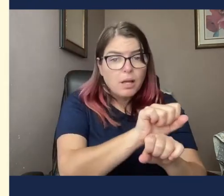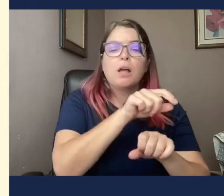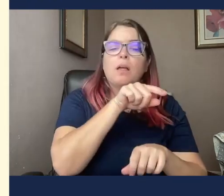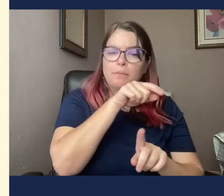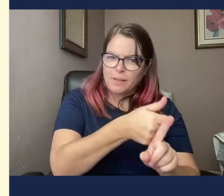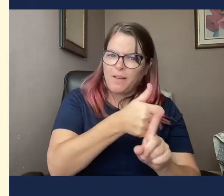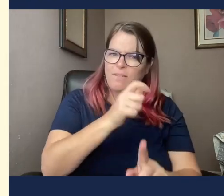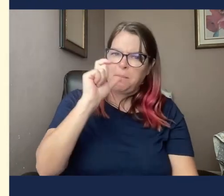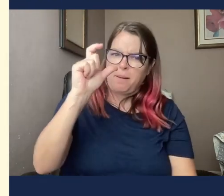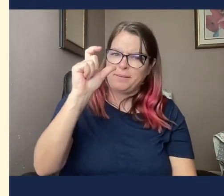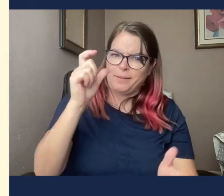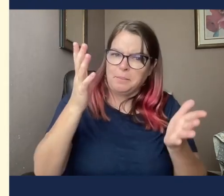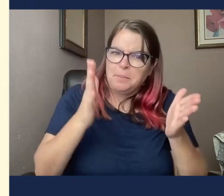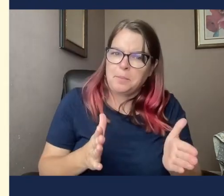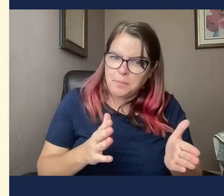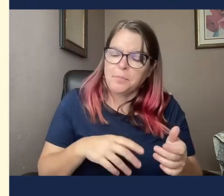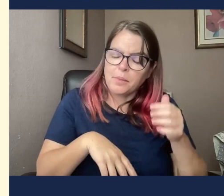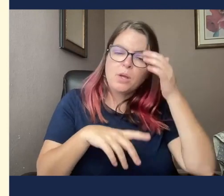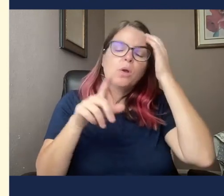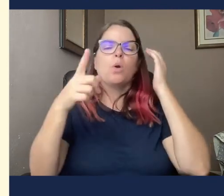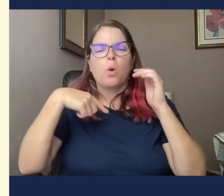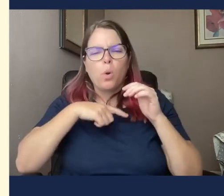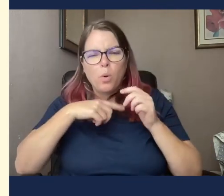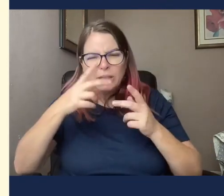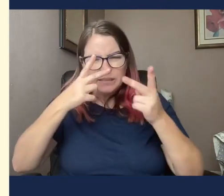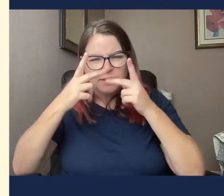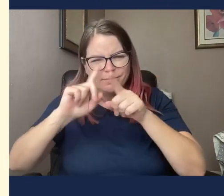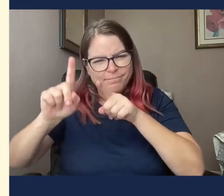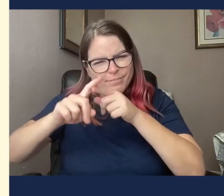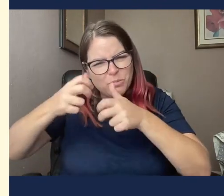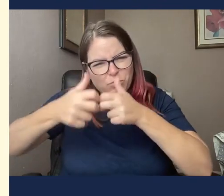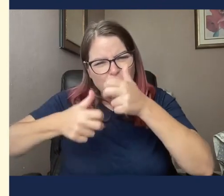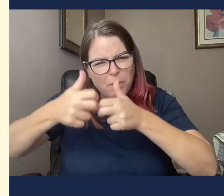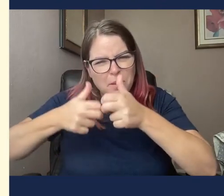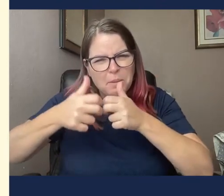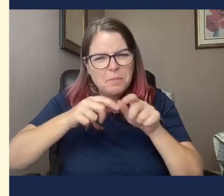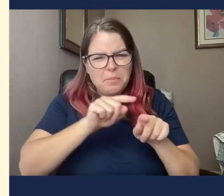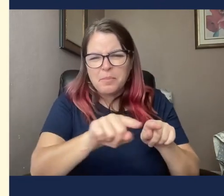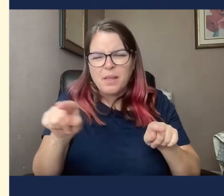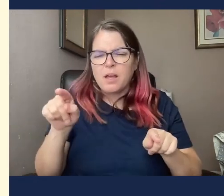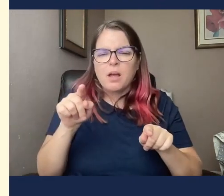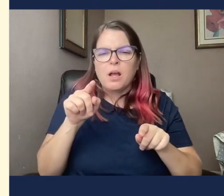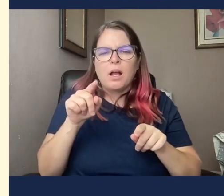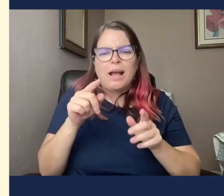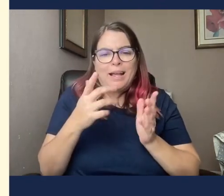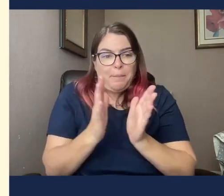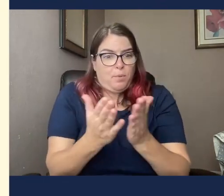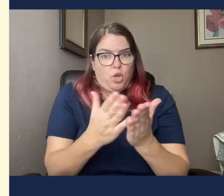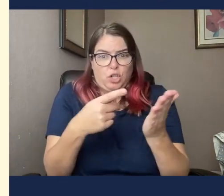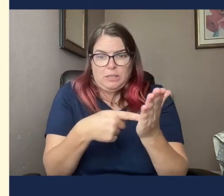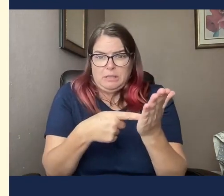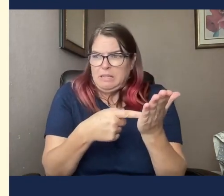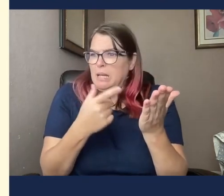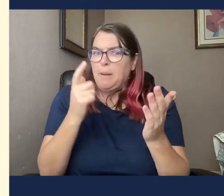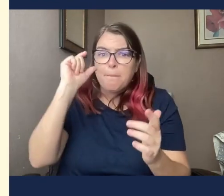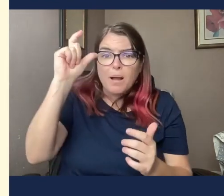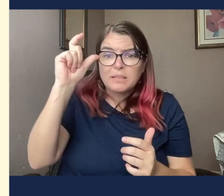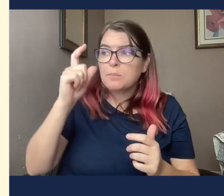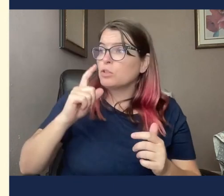to the crusades. We find images and stereotypes of Muslims as inFidelities and aggressive people promoted as early as the